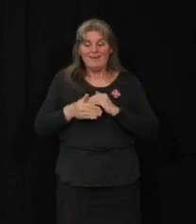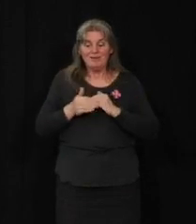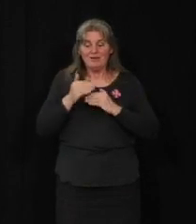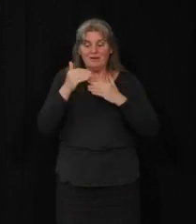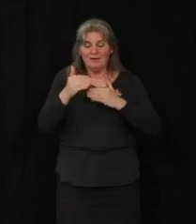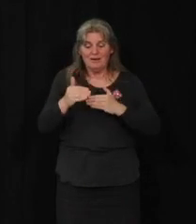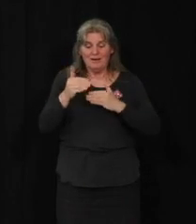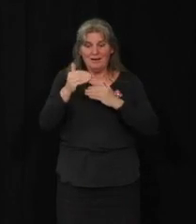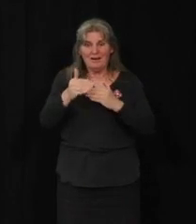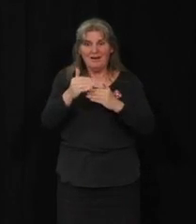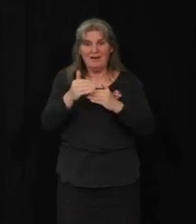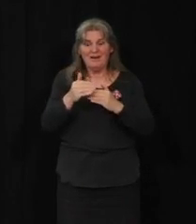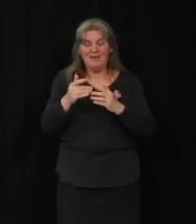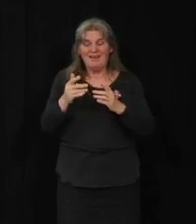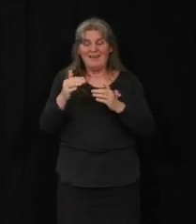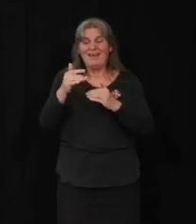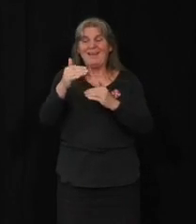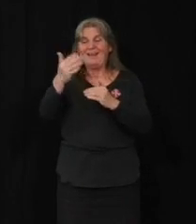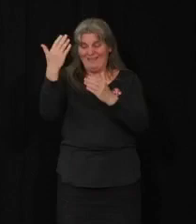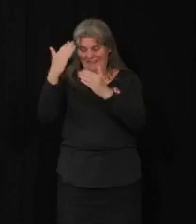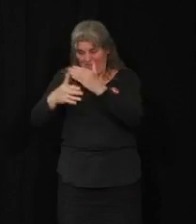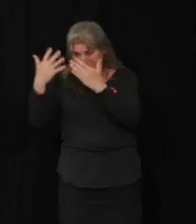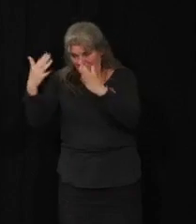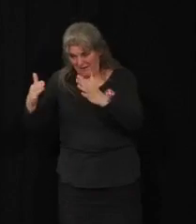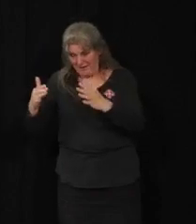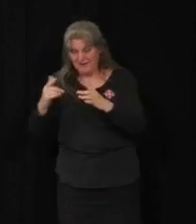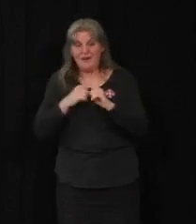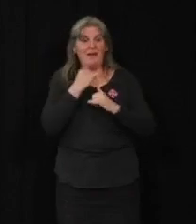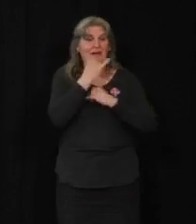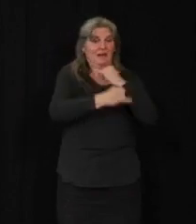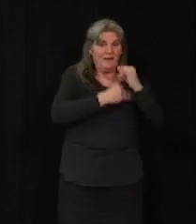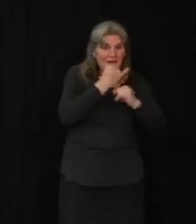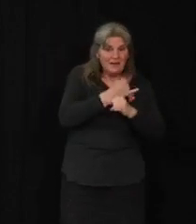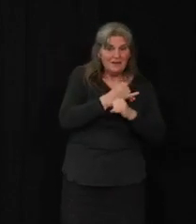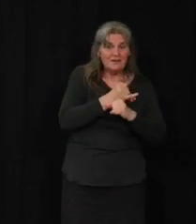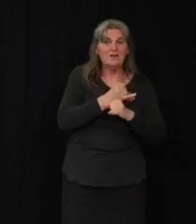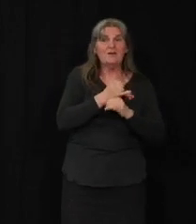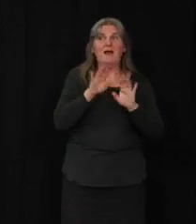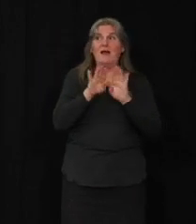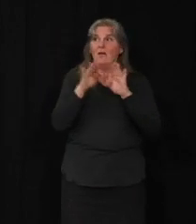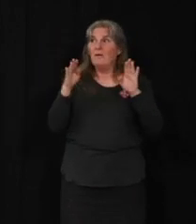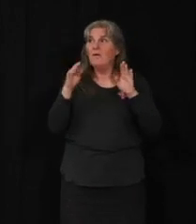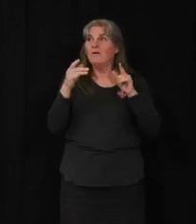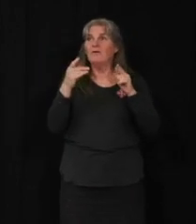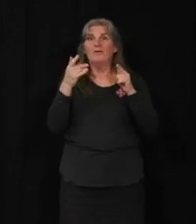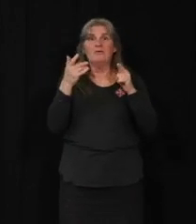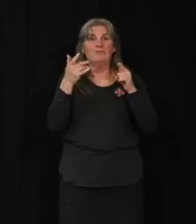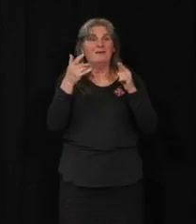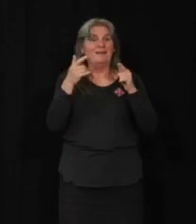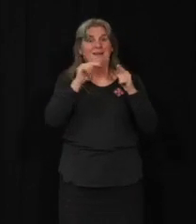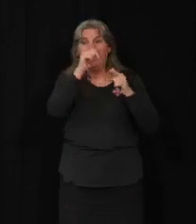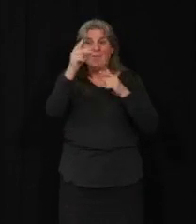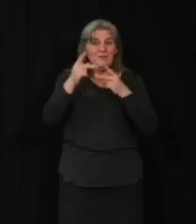is going to be the international, national, local cases or lack of cases that is